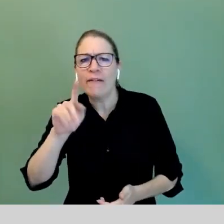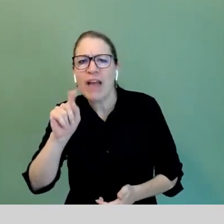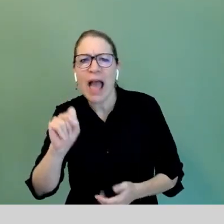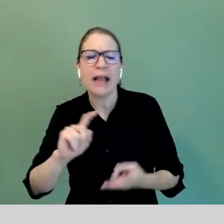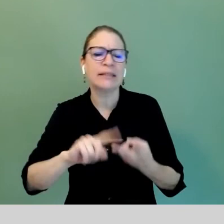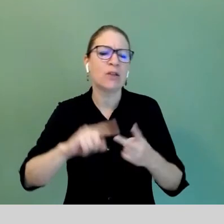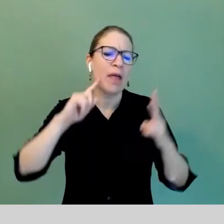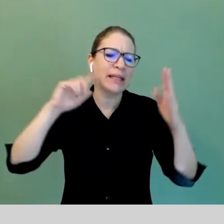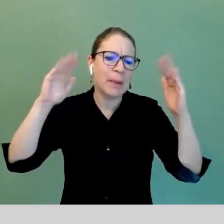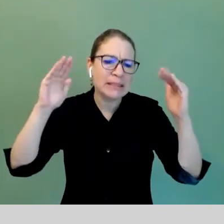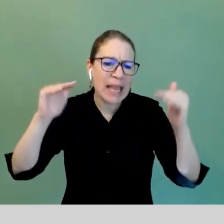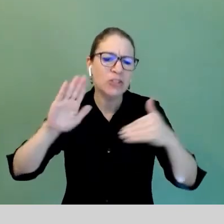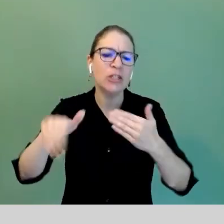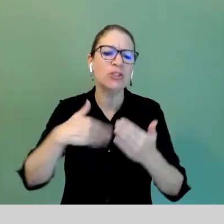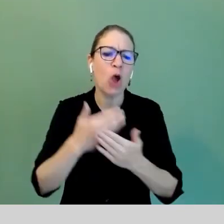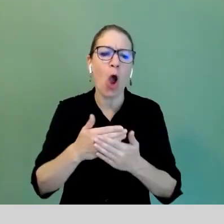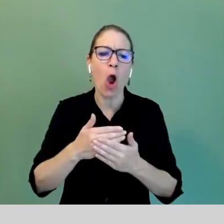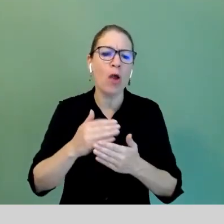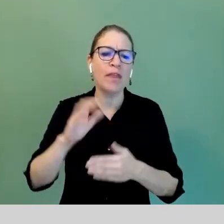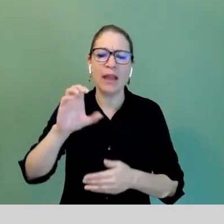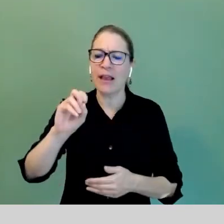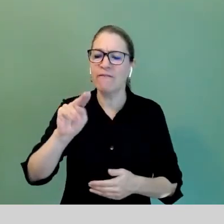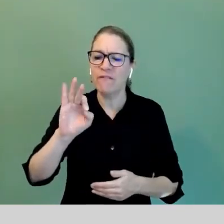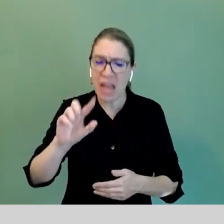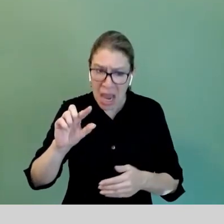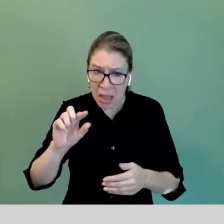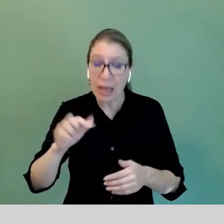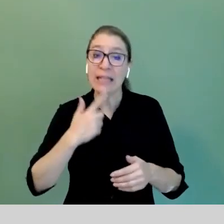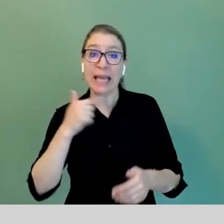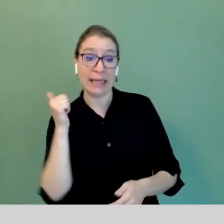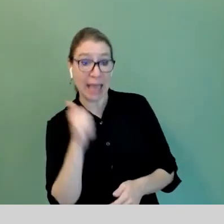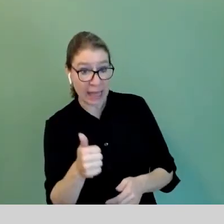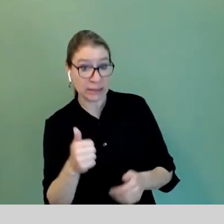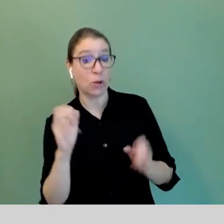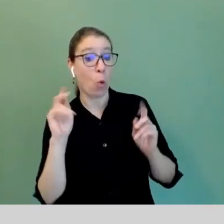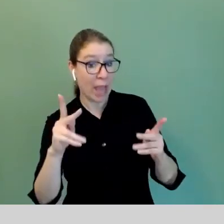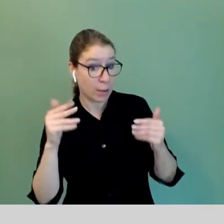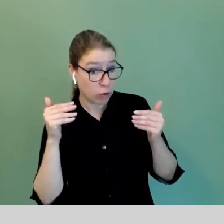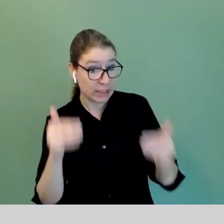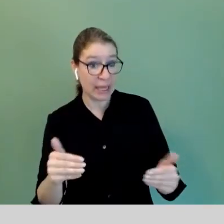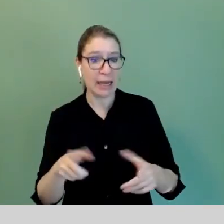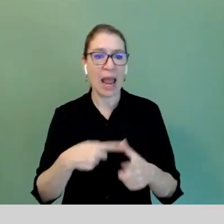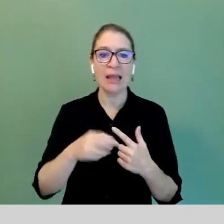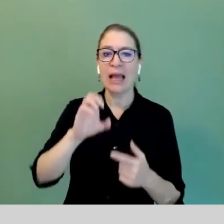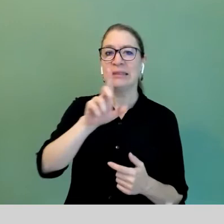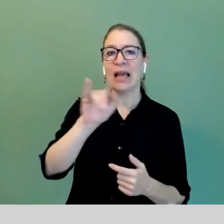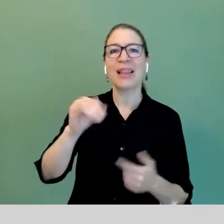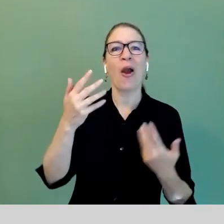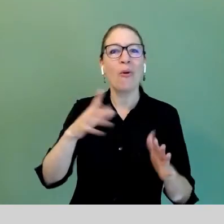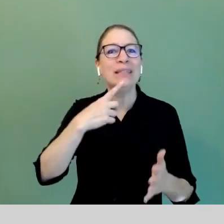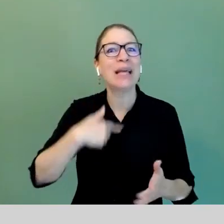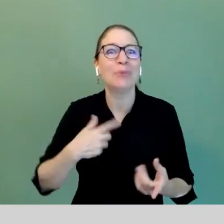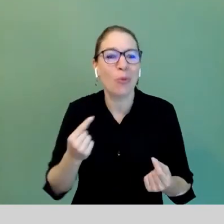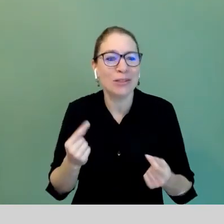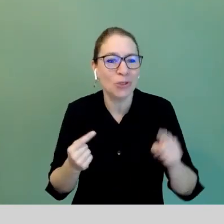all the expectations, all the configurations et cetera. And I say, yes. Okay to proceed. And then the CLI already tells me what to do next.